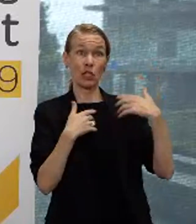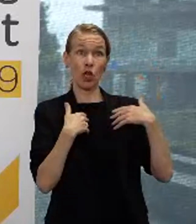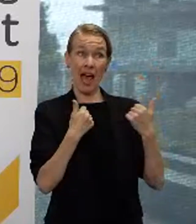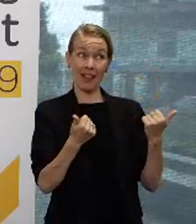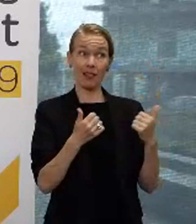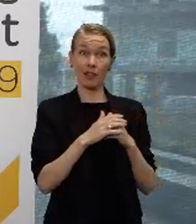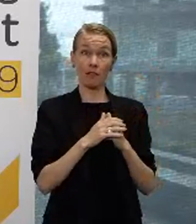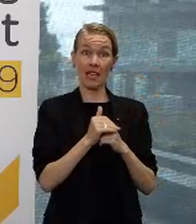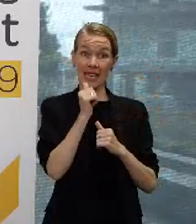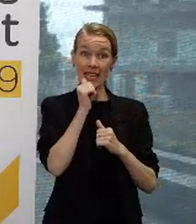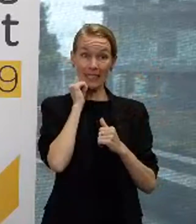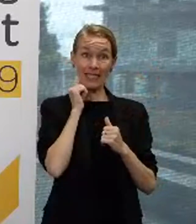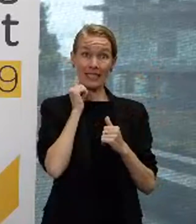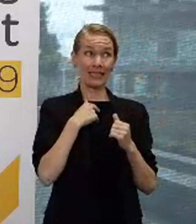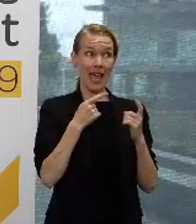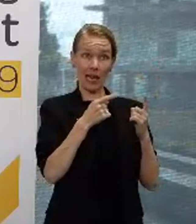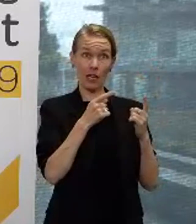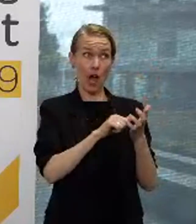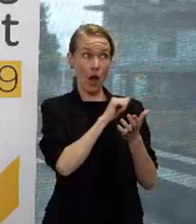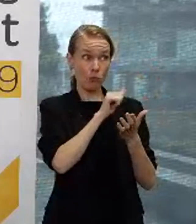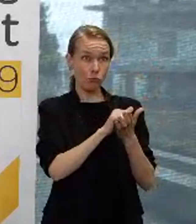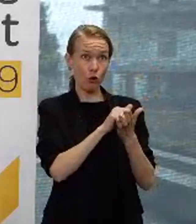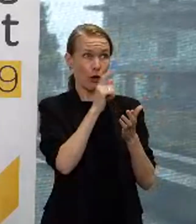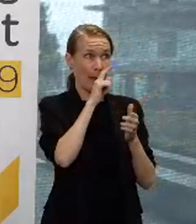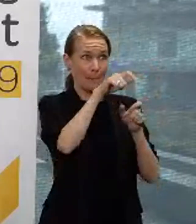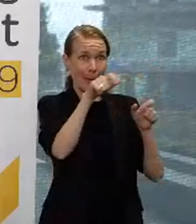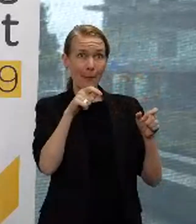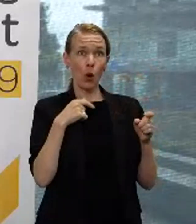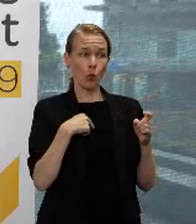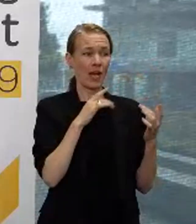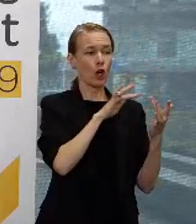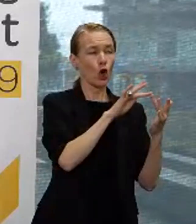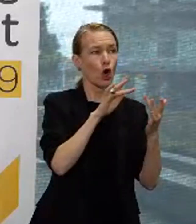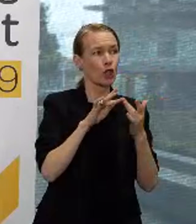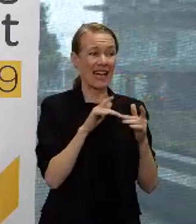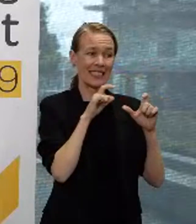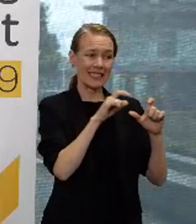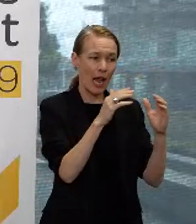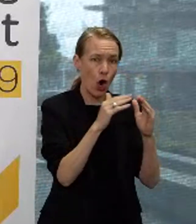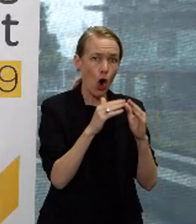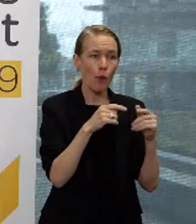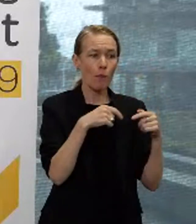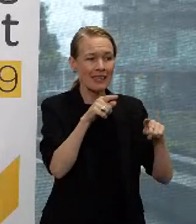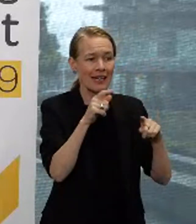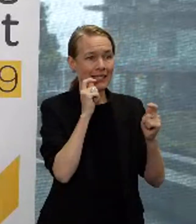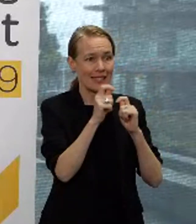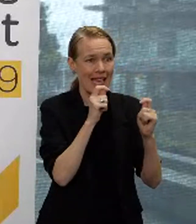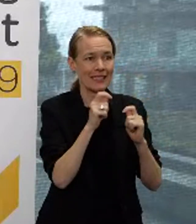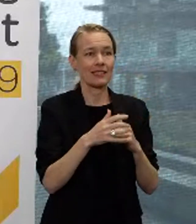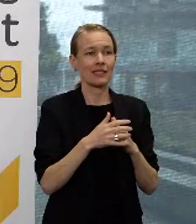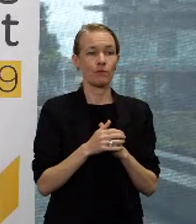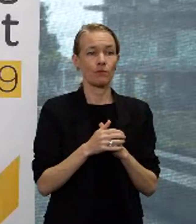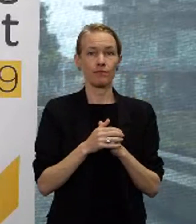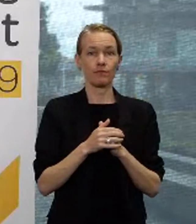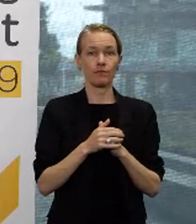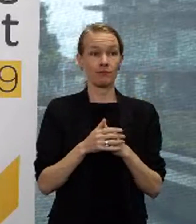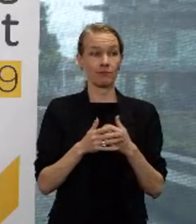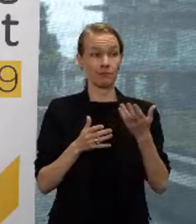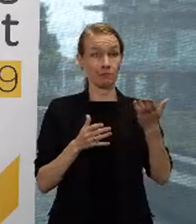were being told, identified, put in self isolation, and tested. So we still don't know where he got it from, though?